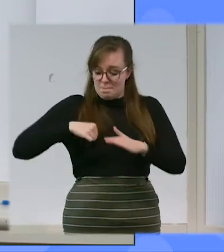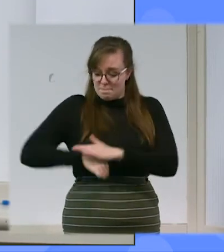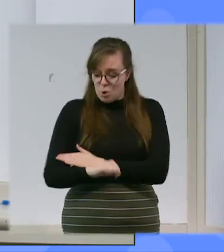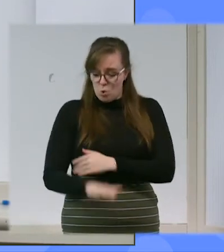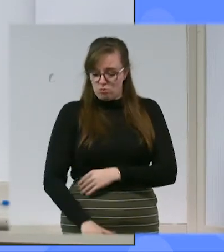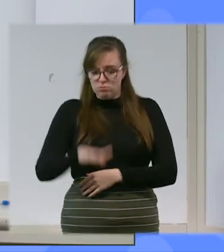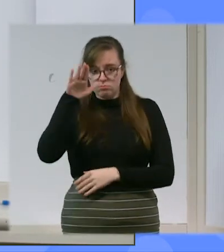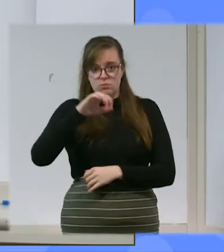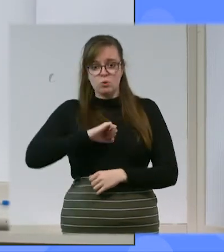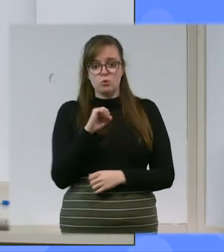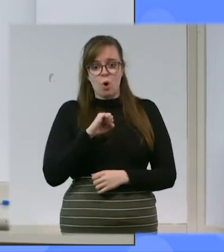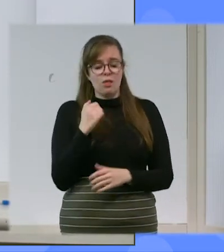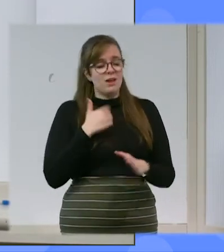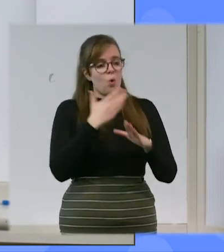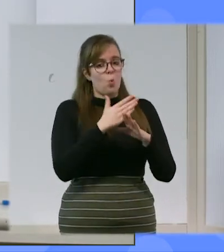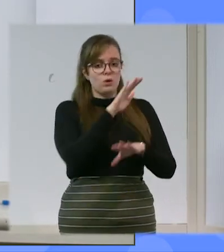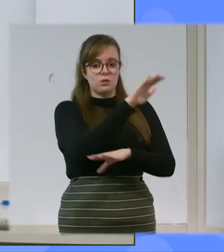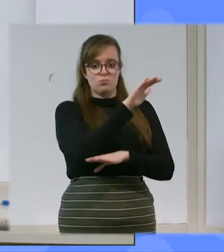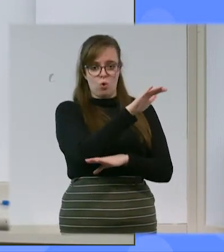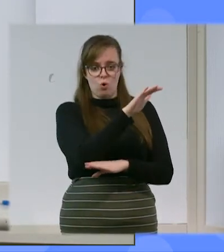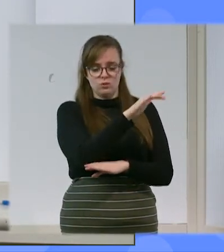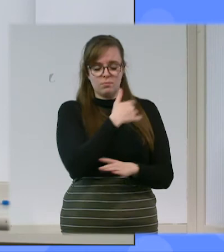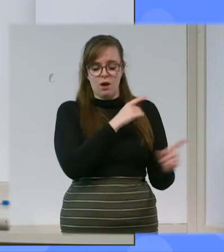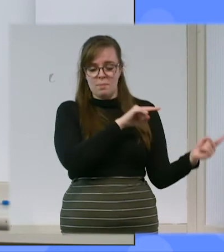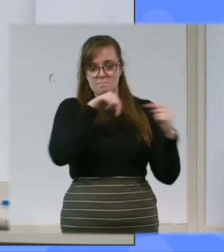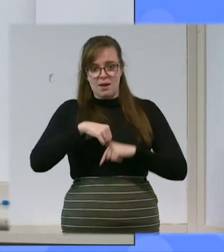overseas for number years have come back I've strongly believed that Scotland has